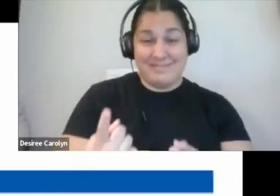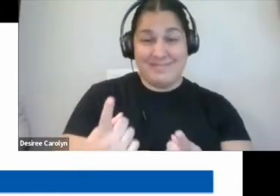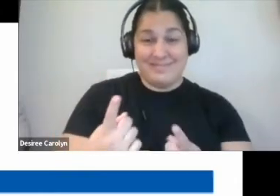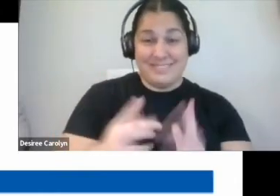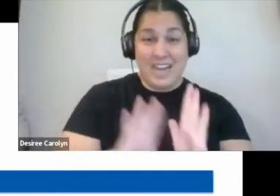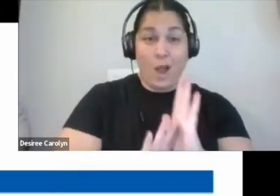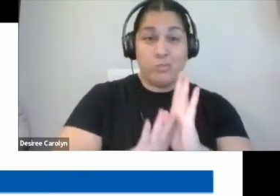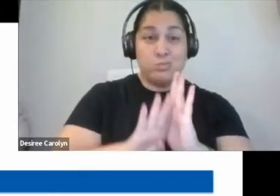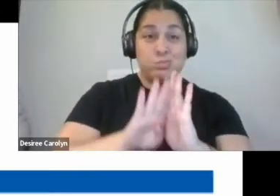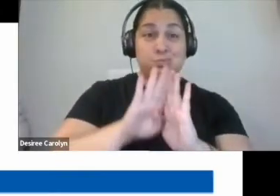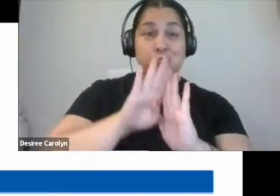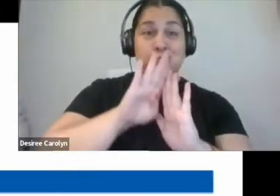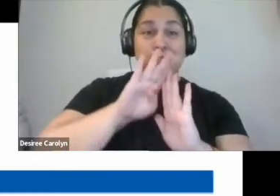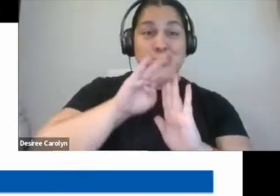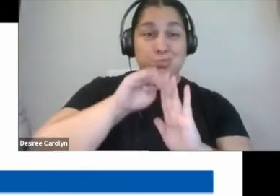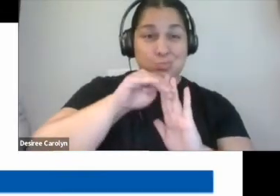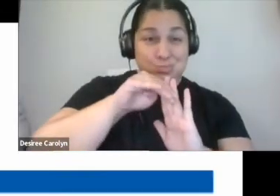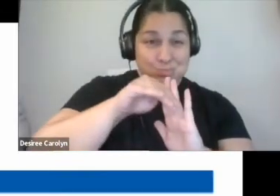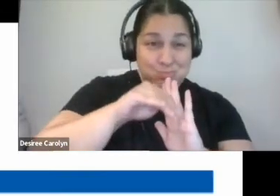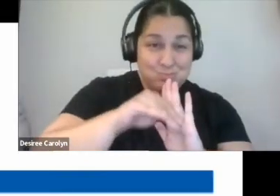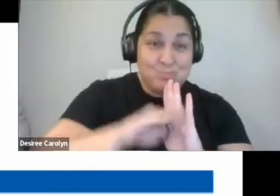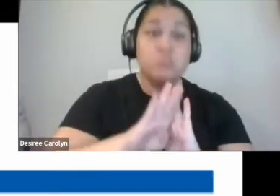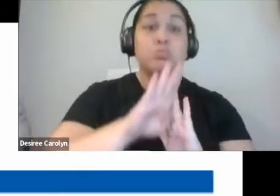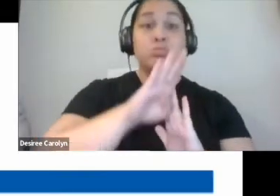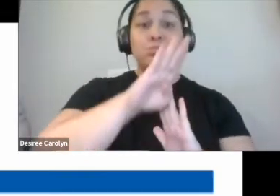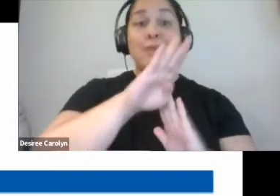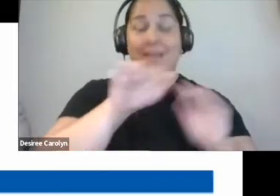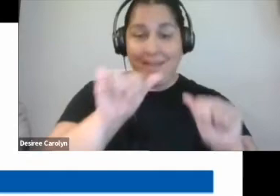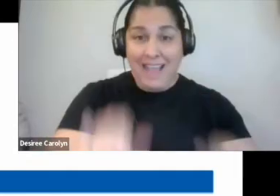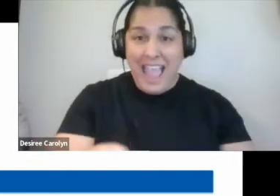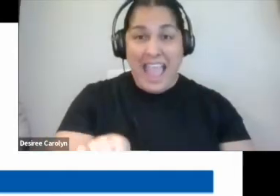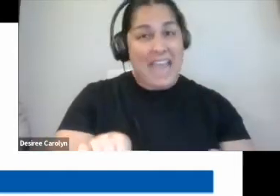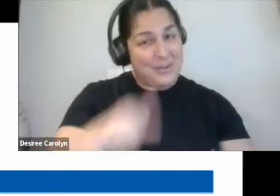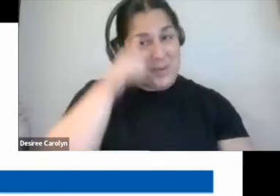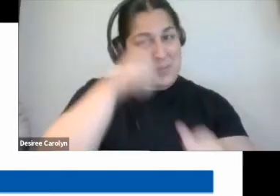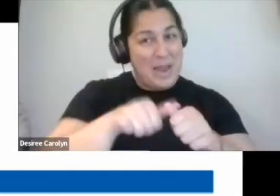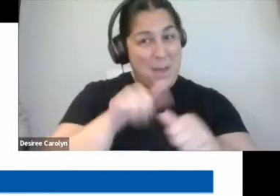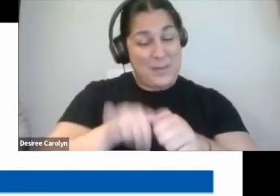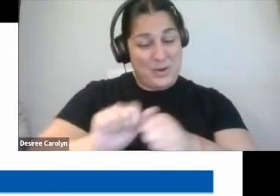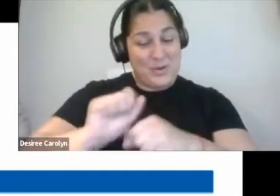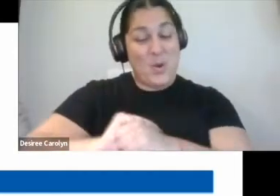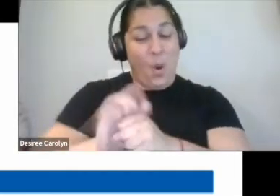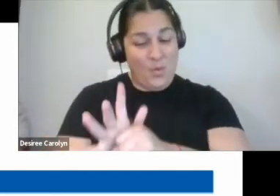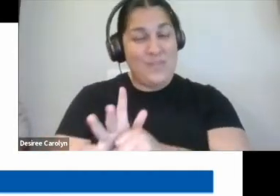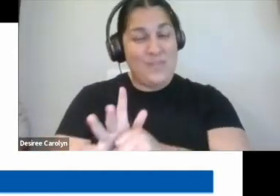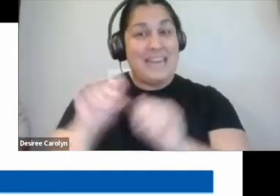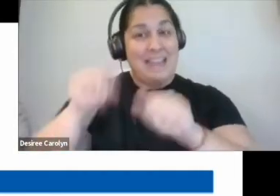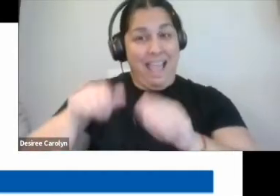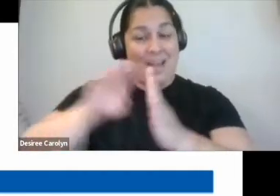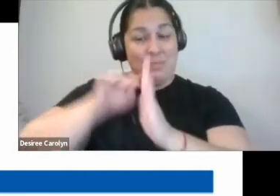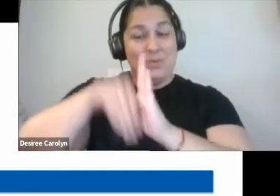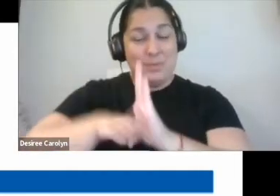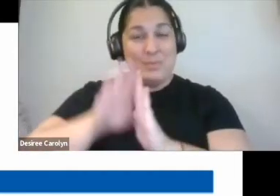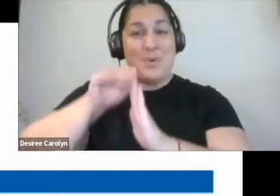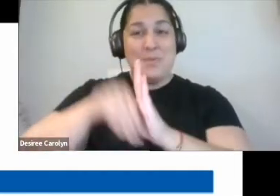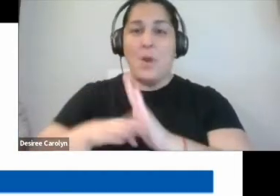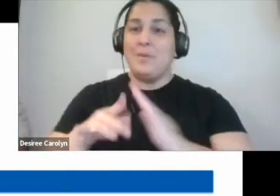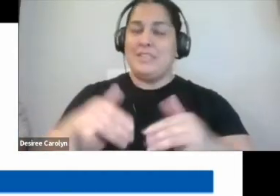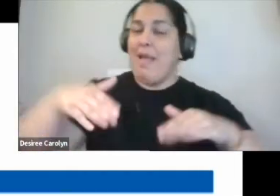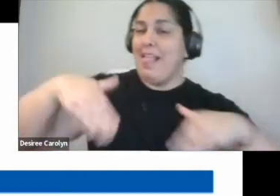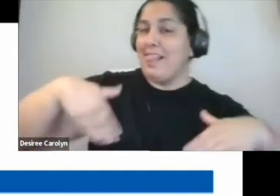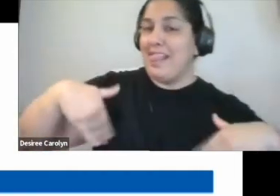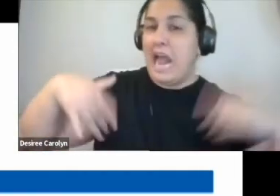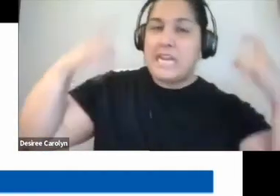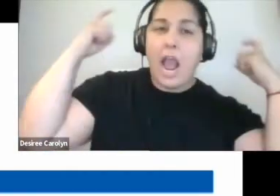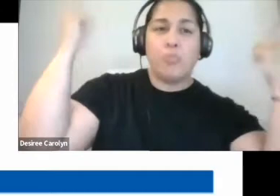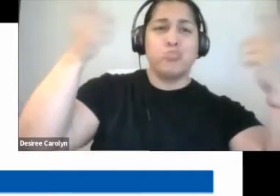need to remain cautious and not declare victory yet, but hopefully this is a positive